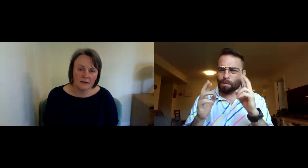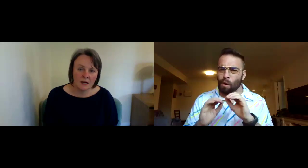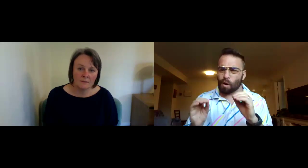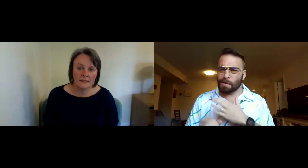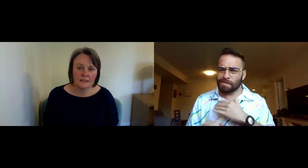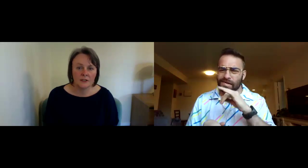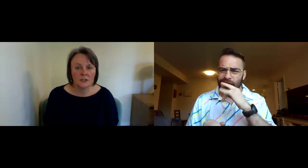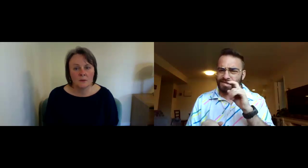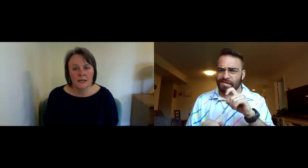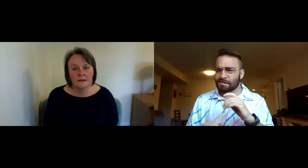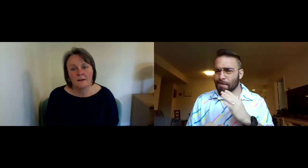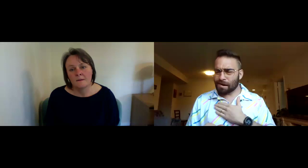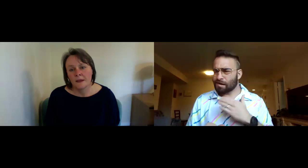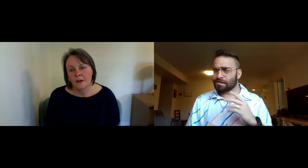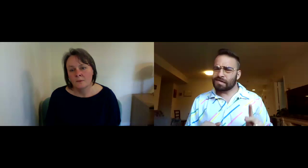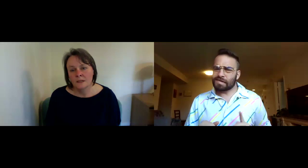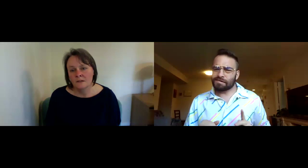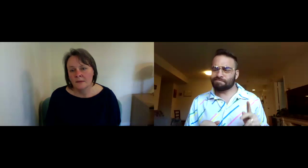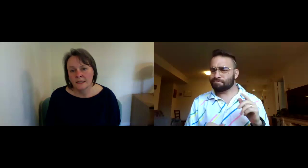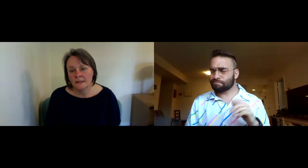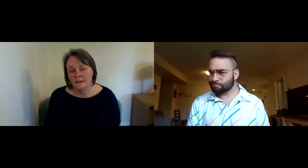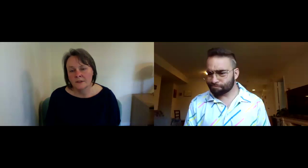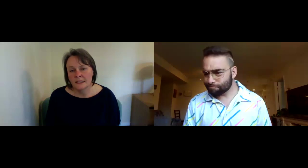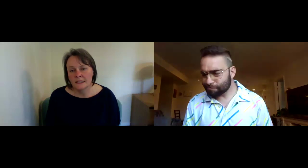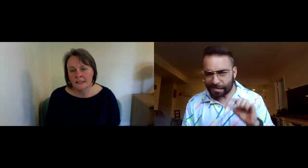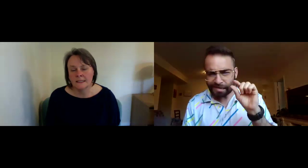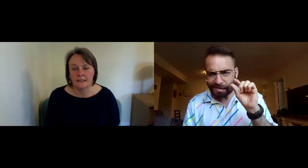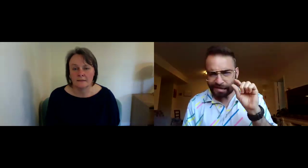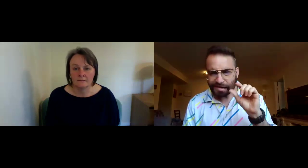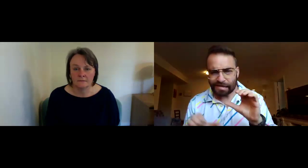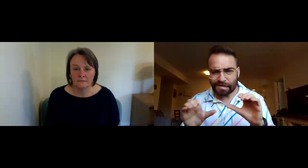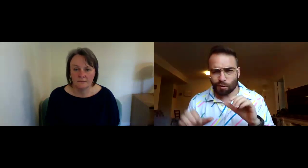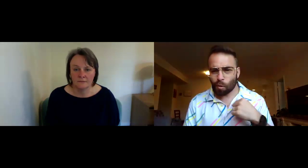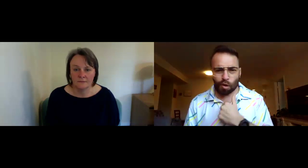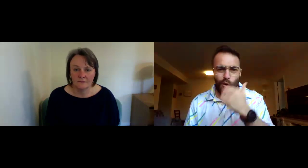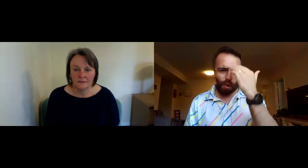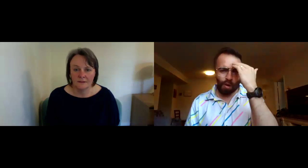mom had said, you know what, I hope none of my kids ever need a kidney.